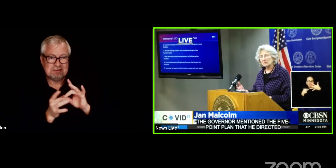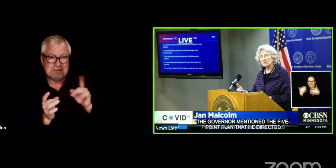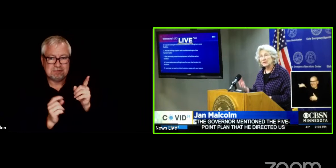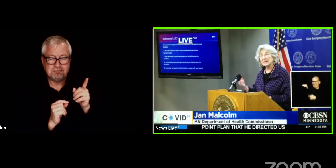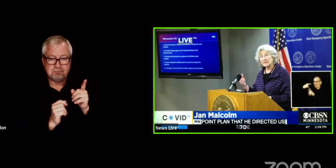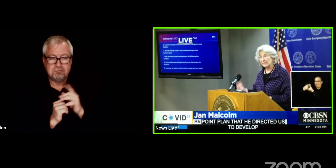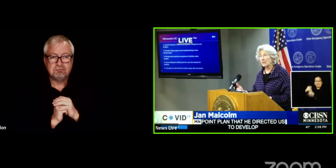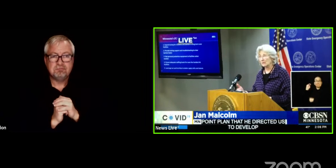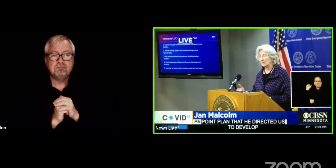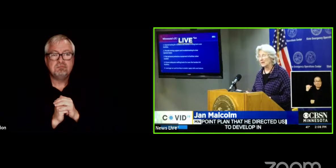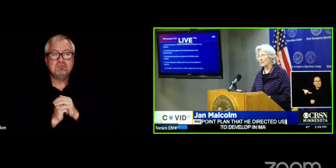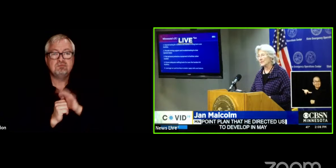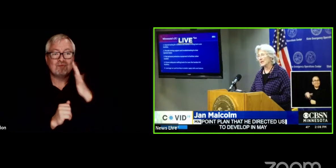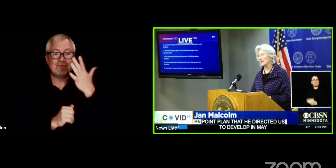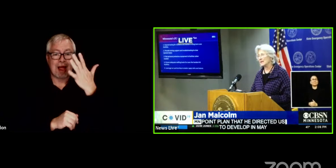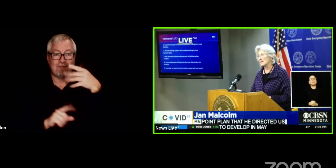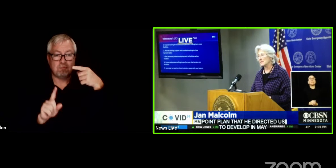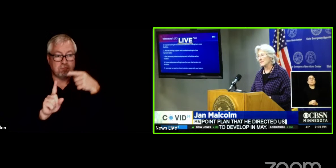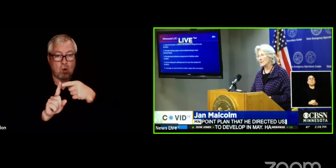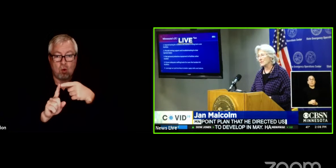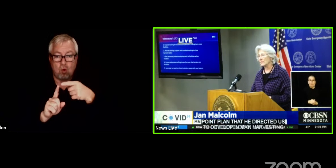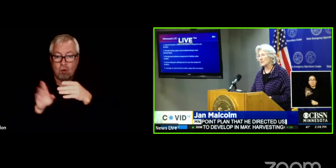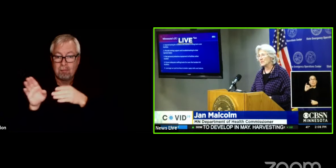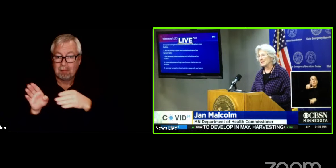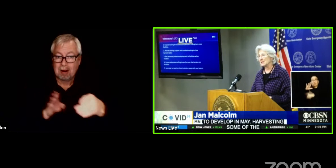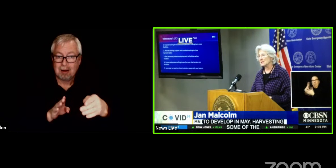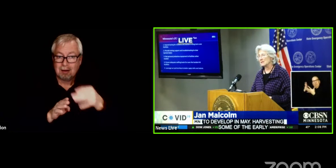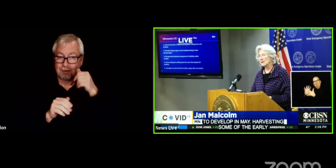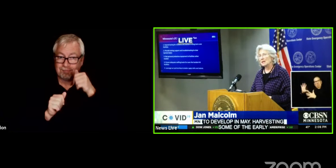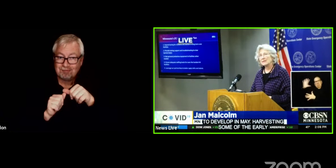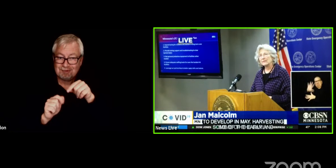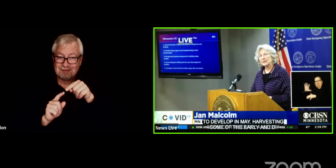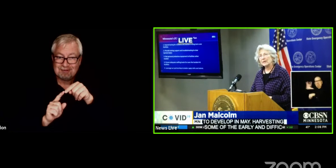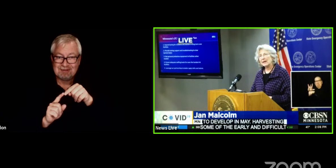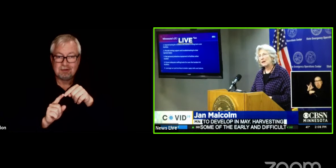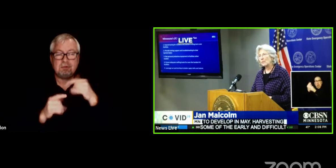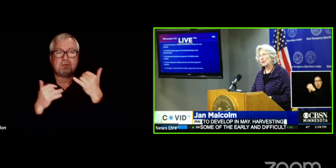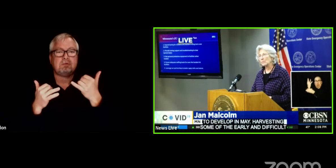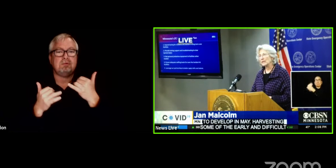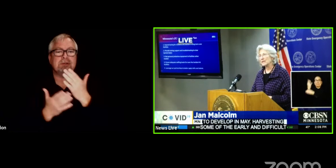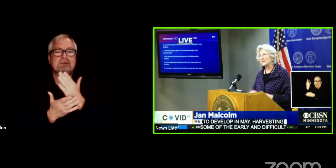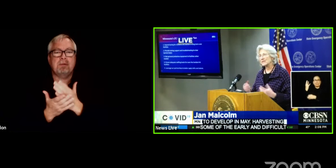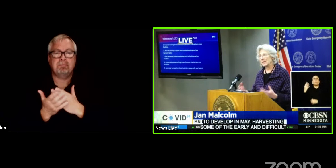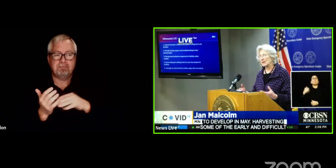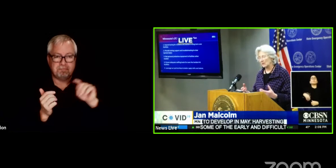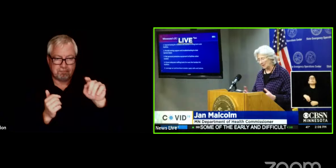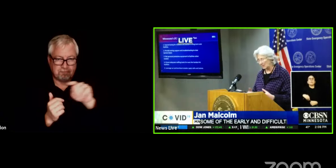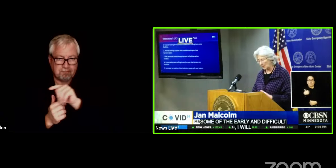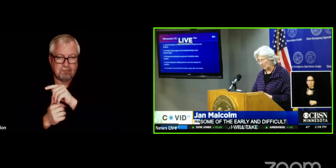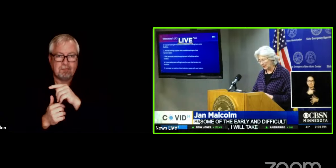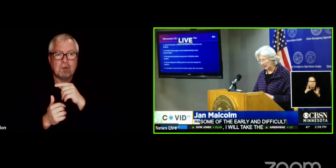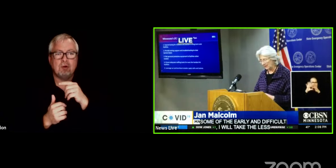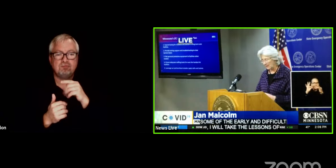EARLY AND DIFFICULT, I WILL SAY, LESSONS OF THOSE FIRST MONTHS TO FIGURE OUT HOW WE COULD BRING TO SCALE A REALLY